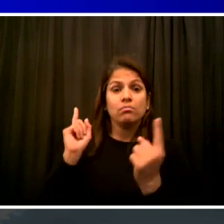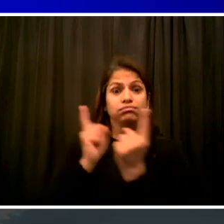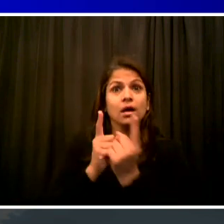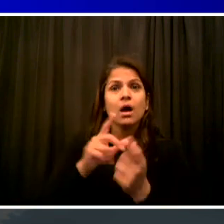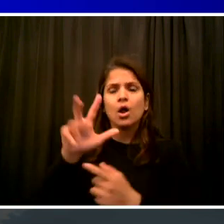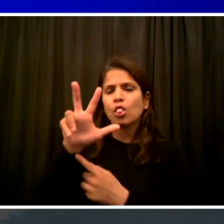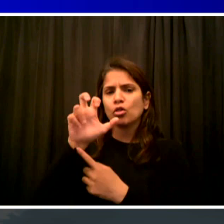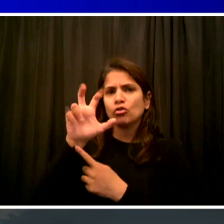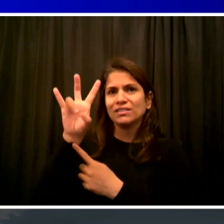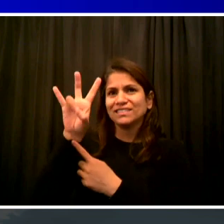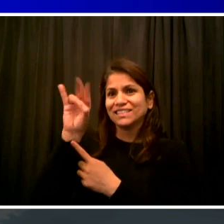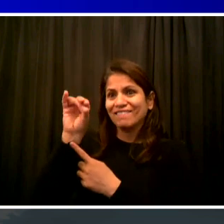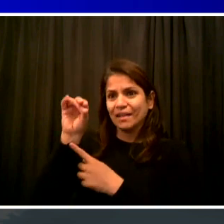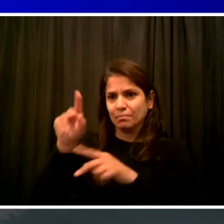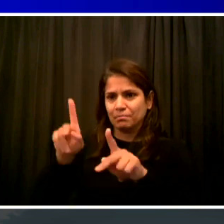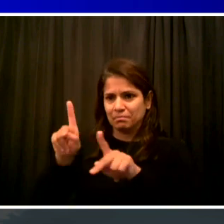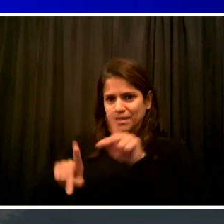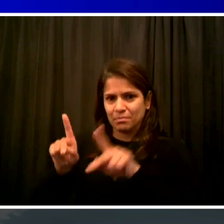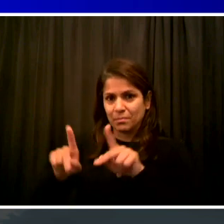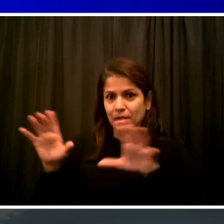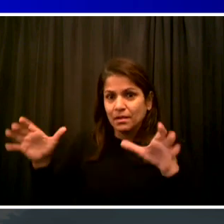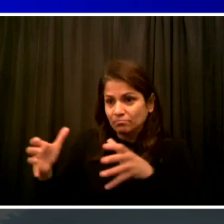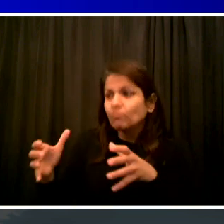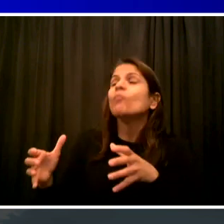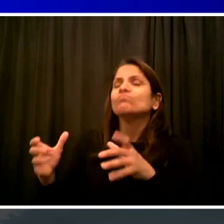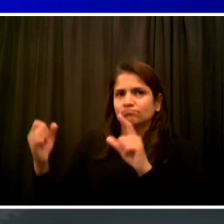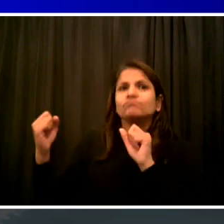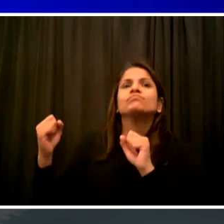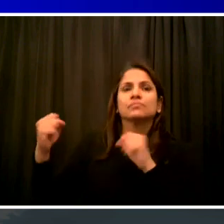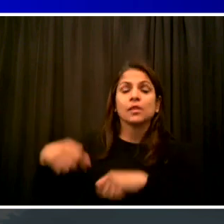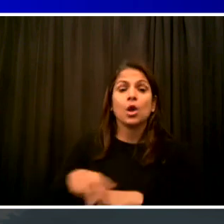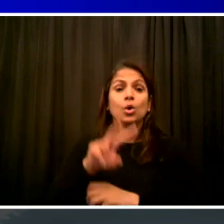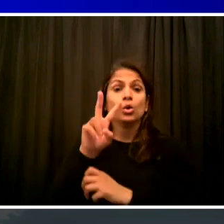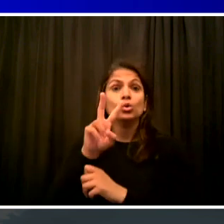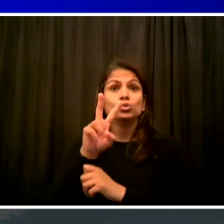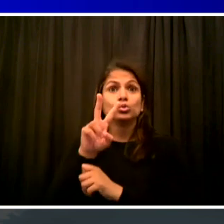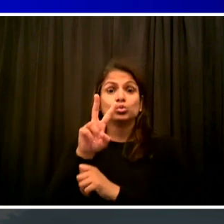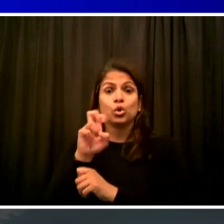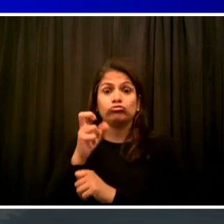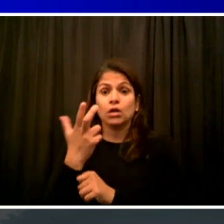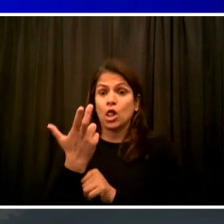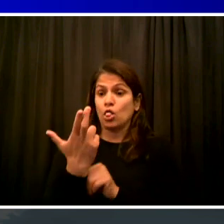NIGHT. 370 HOMELESS INDIVIDUALS WERE ENGAGED. 213 ACCEPTED